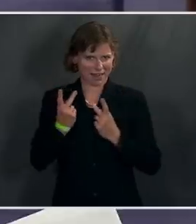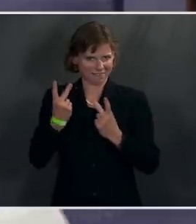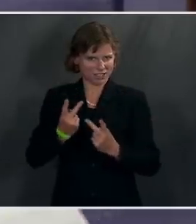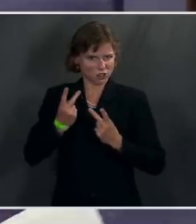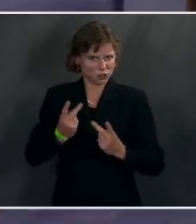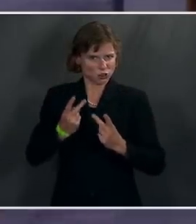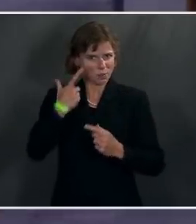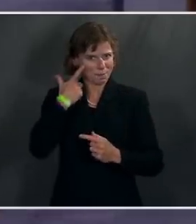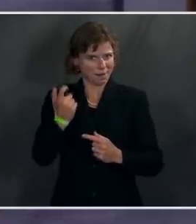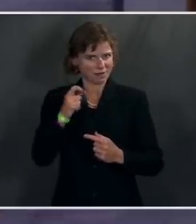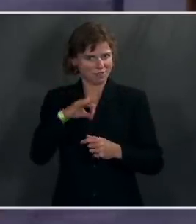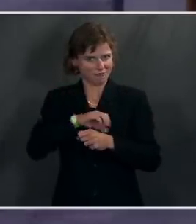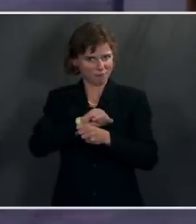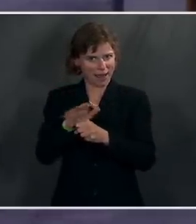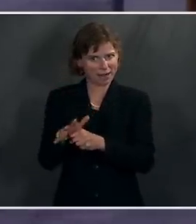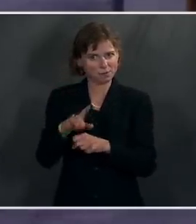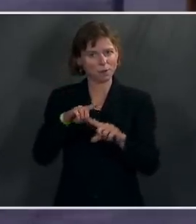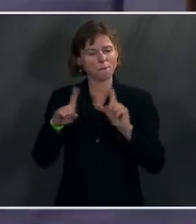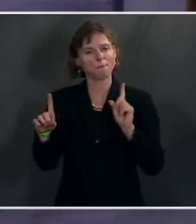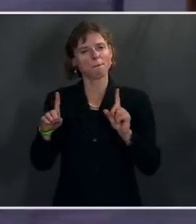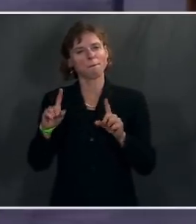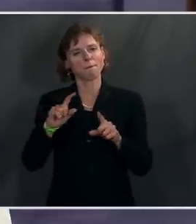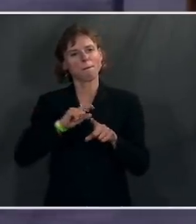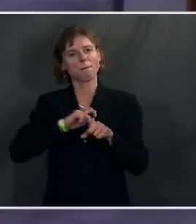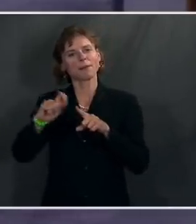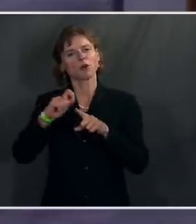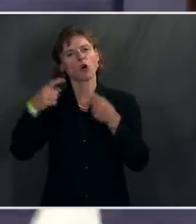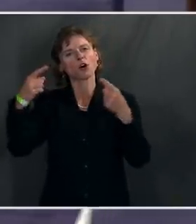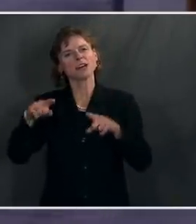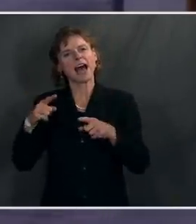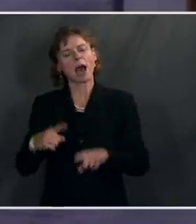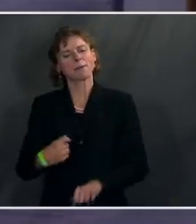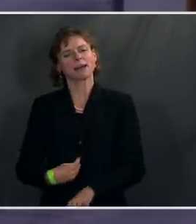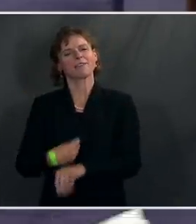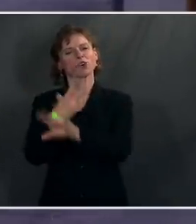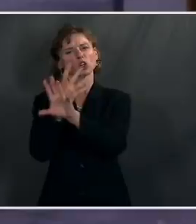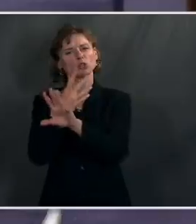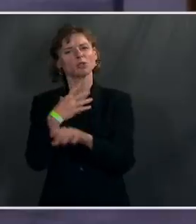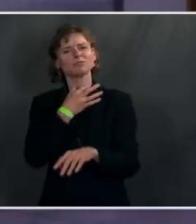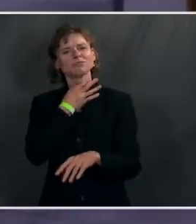To the extent that these calls are taking on virtually, is there any talk about a virtual visitor log